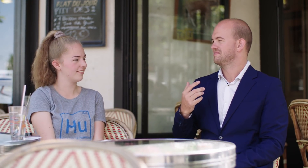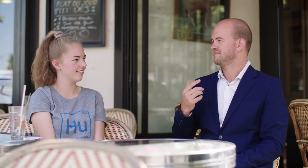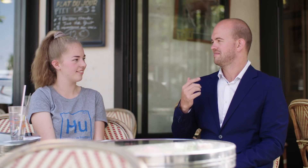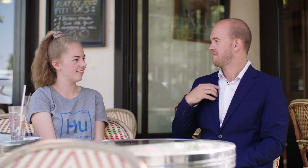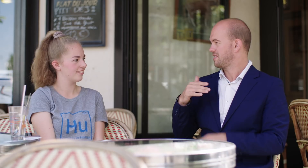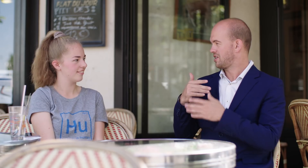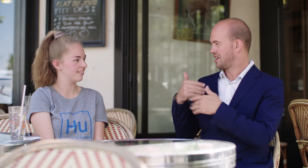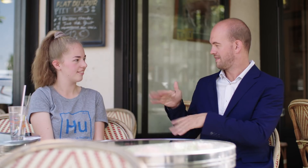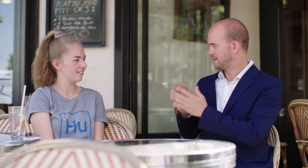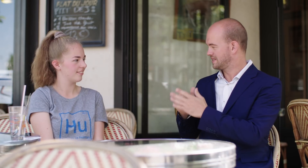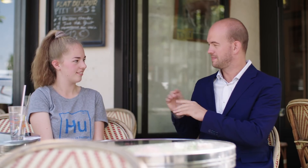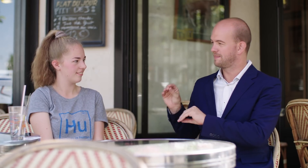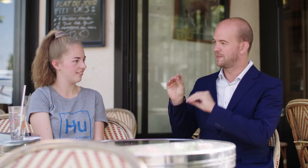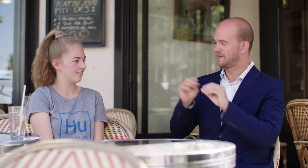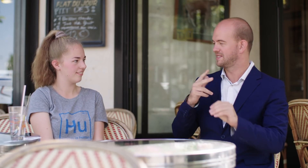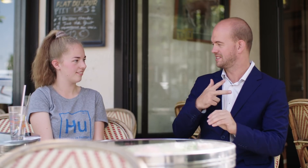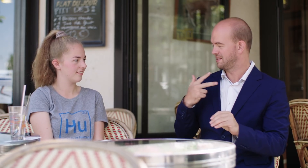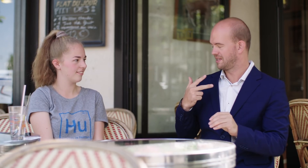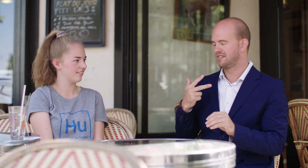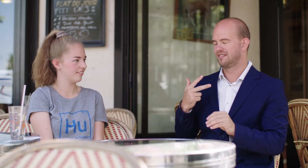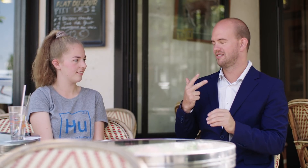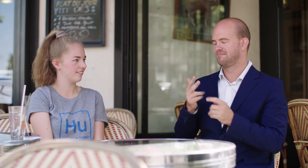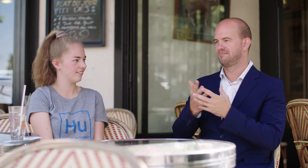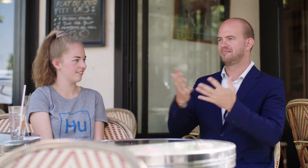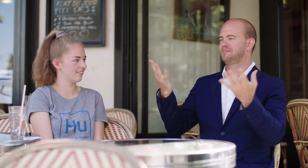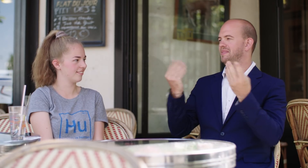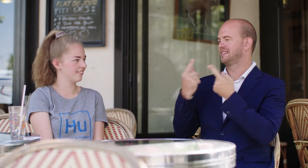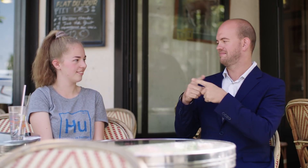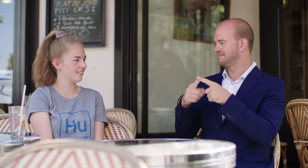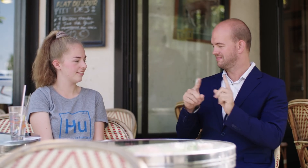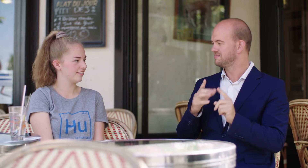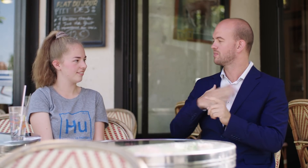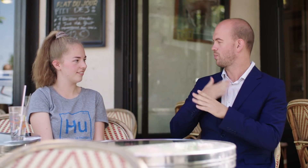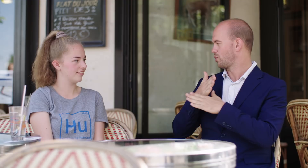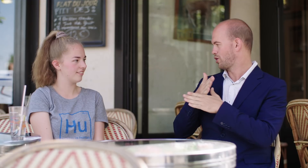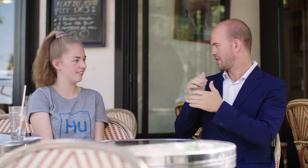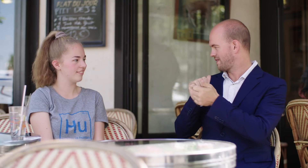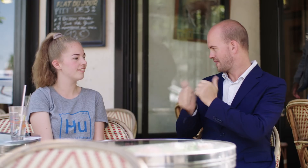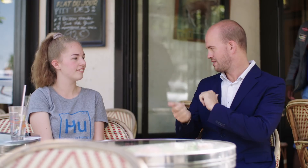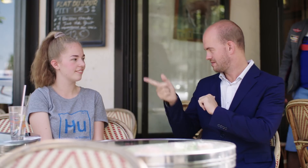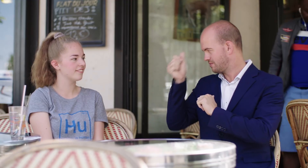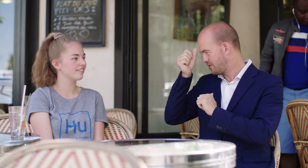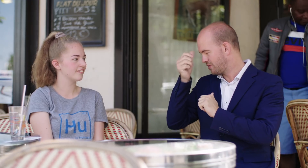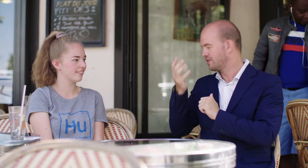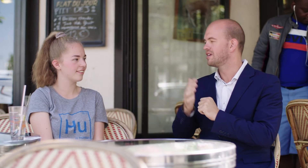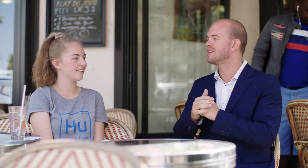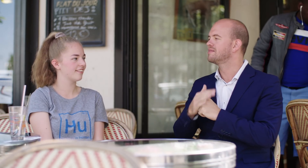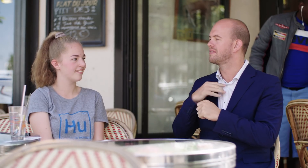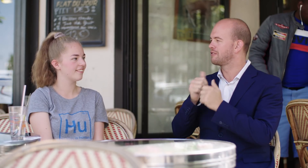Well, I left New Zealand moved to Denmark, which opened up a variety of opportunities for me. As you know, I work at Frontrunners,